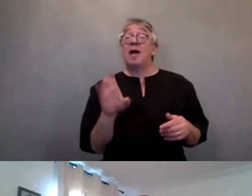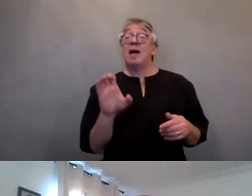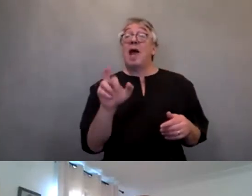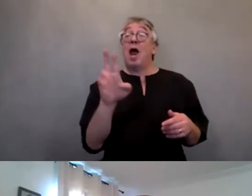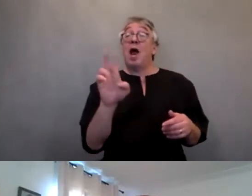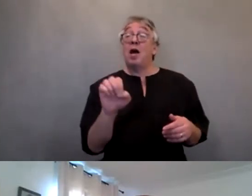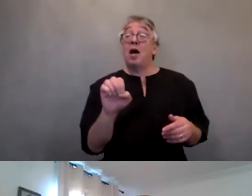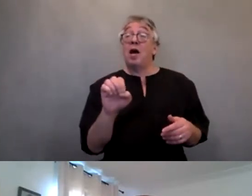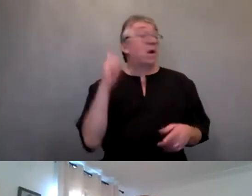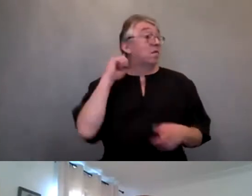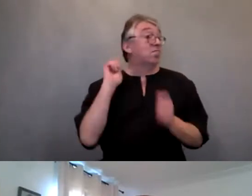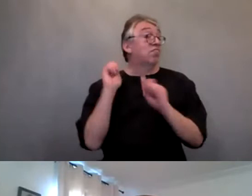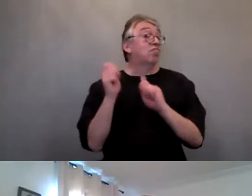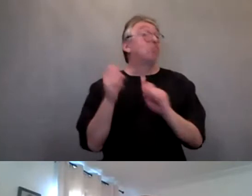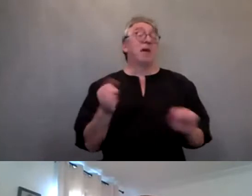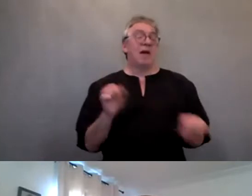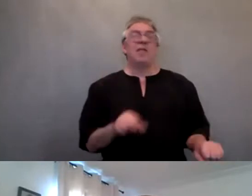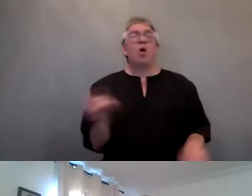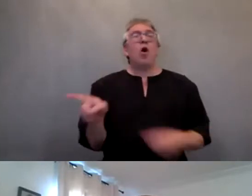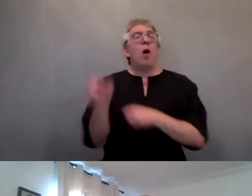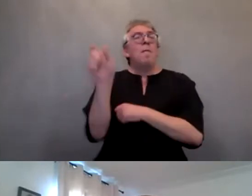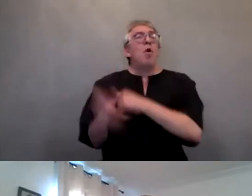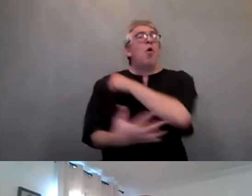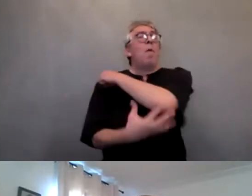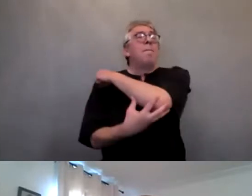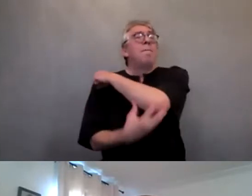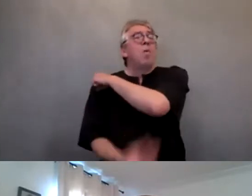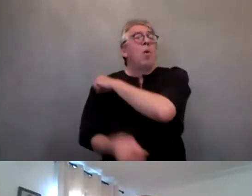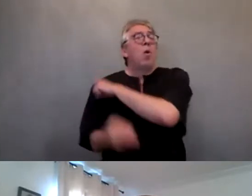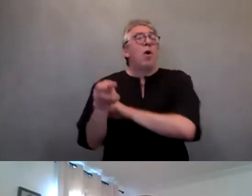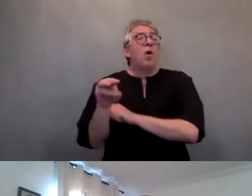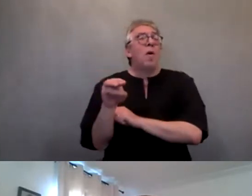Medicare covers it. For people who are low income, under Medicaid,